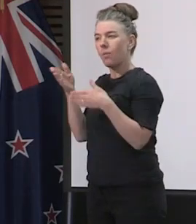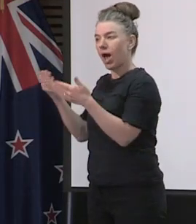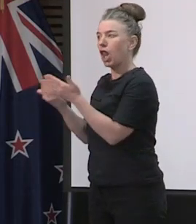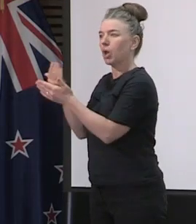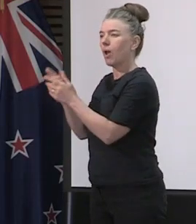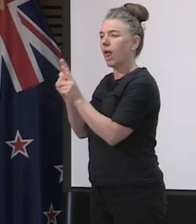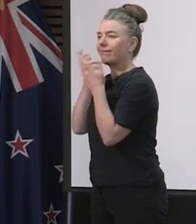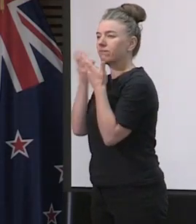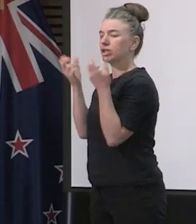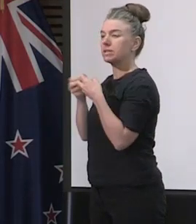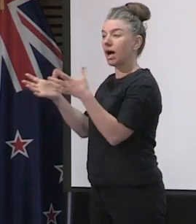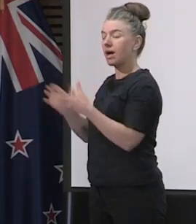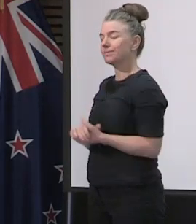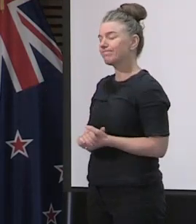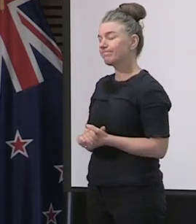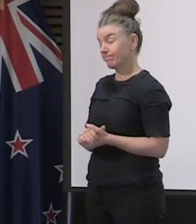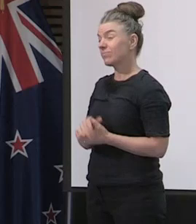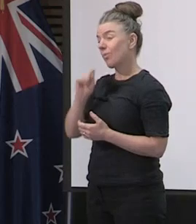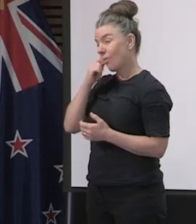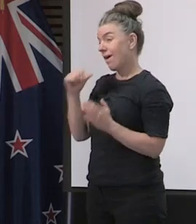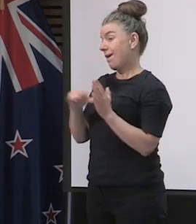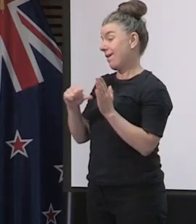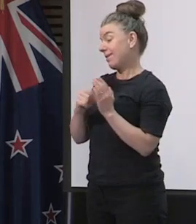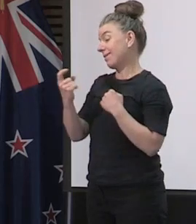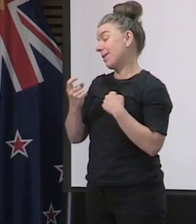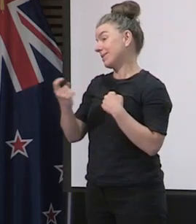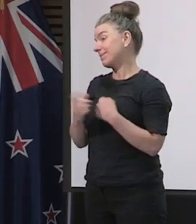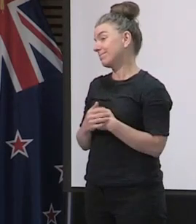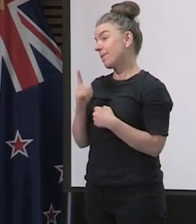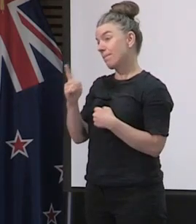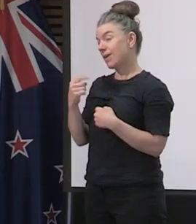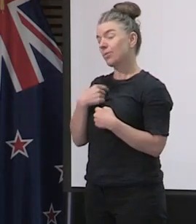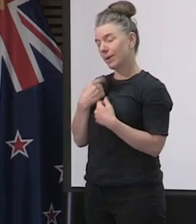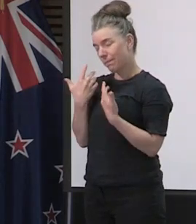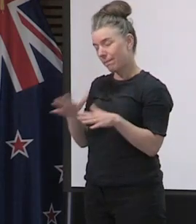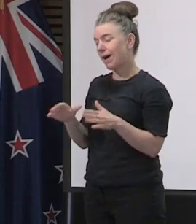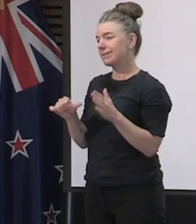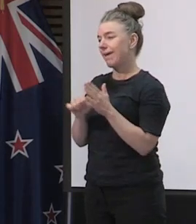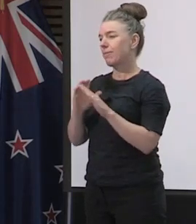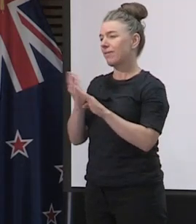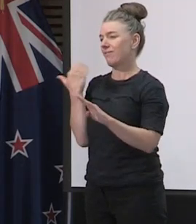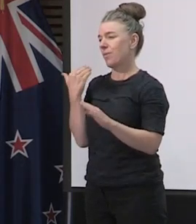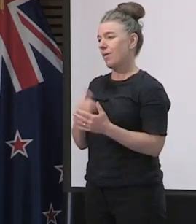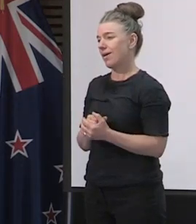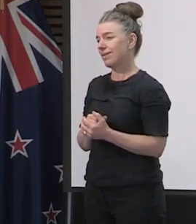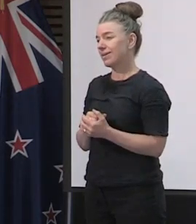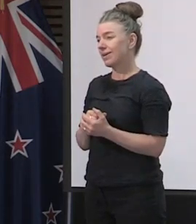Or is now the time to find a better way? There are tough